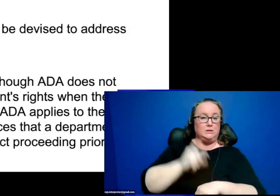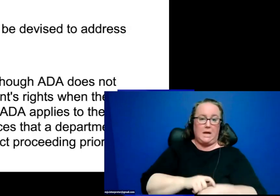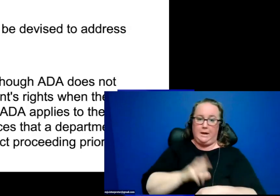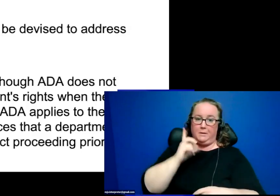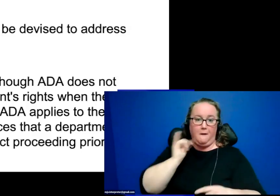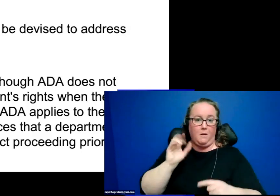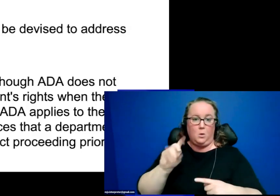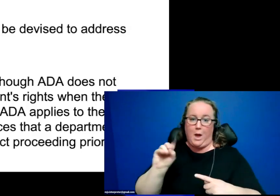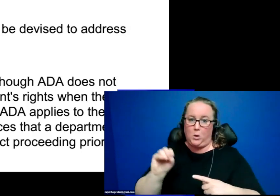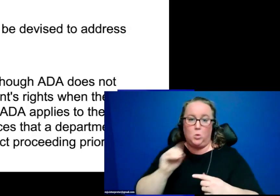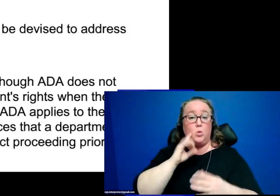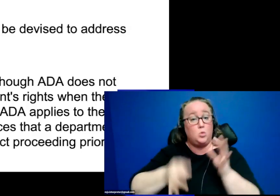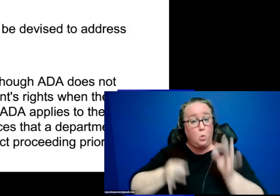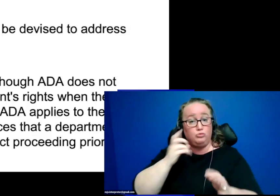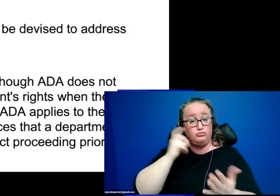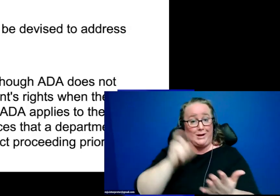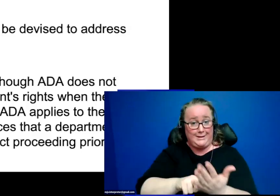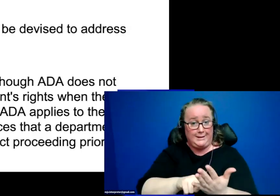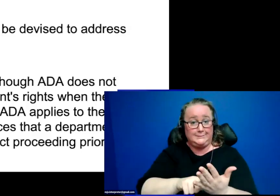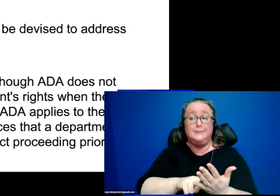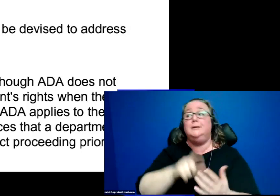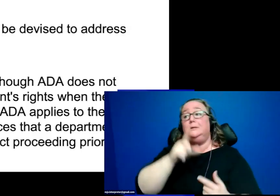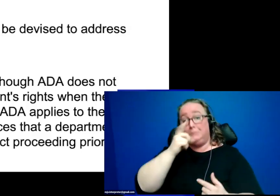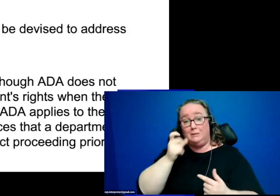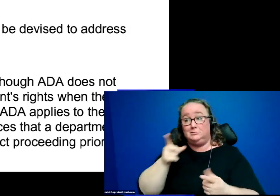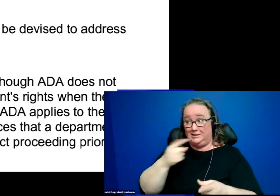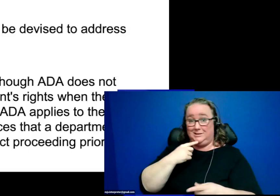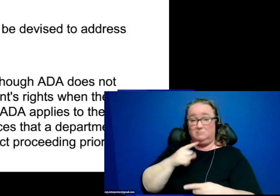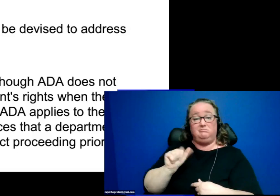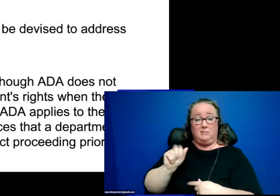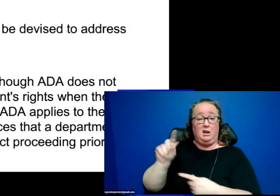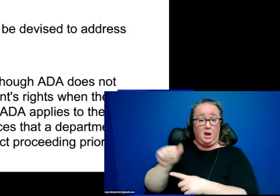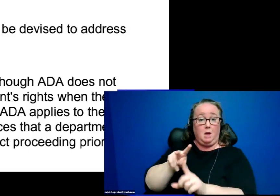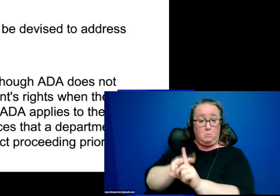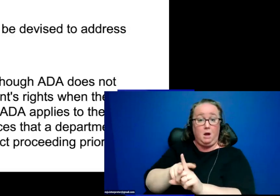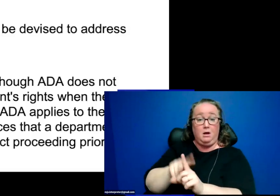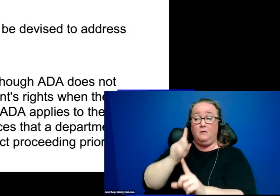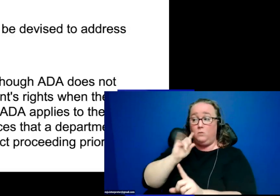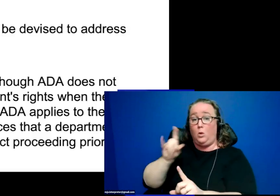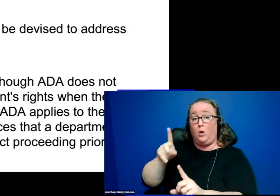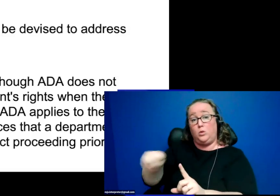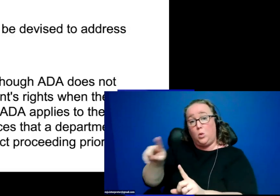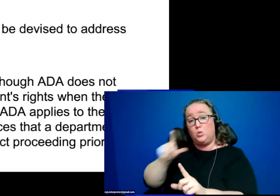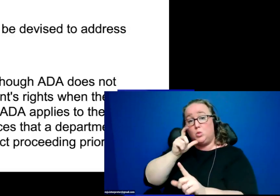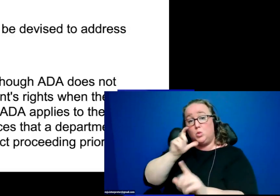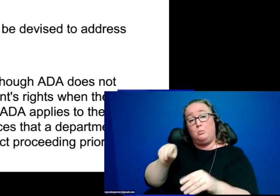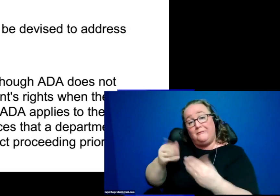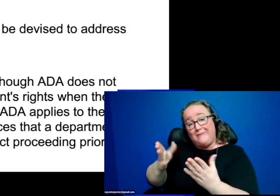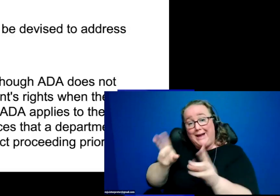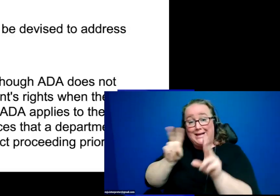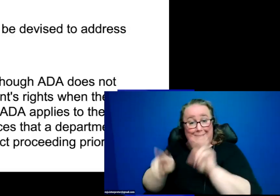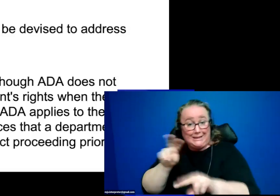which is why I bring this case up because they did say the ADA applied to the providing of assessments, treatment, and any other services that